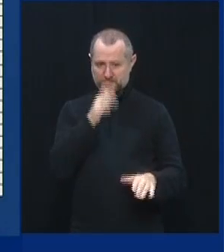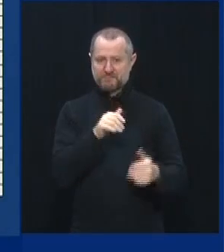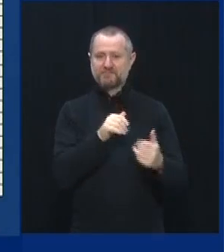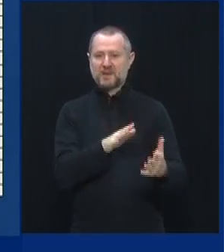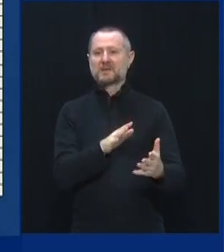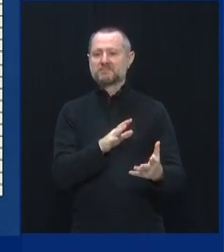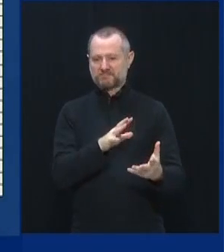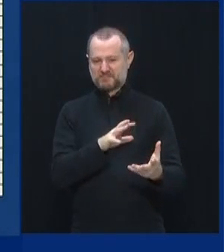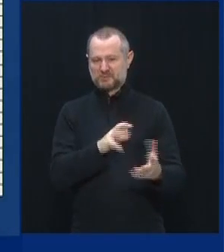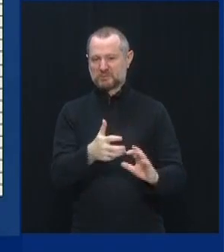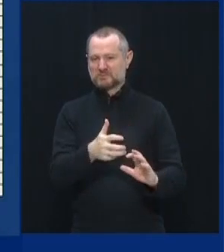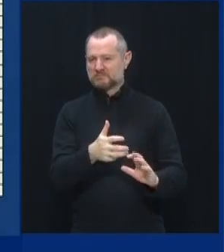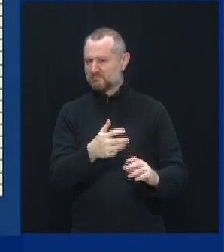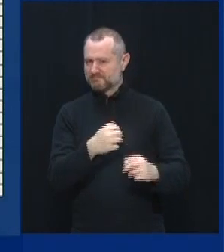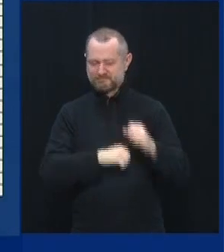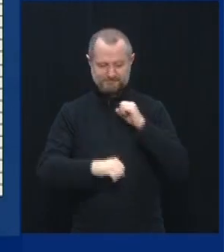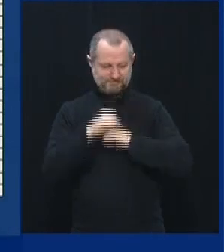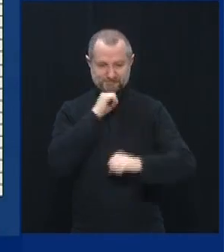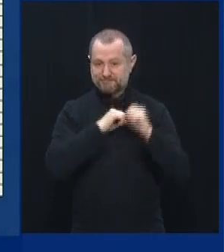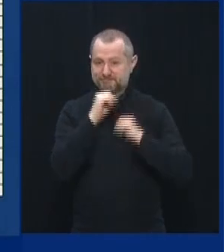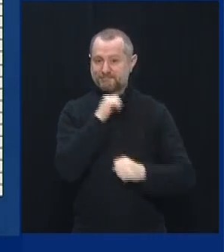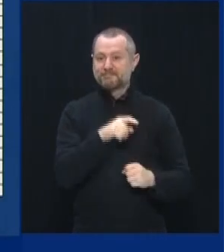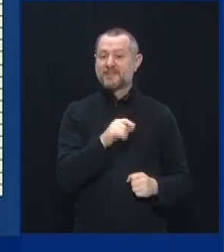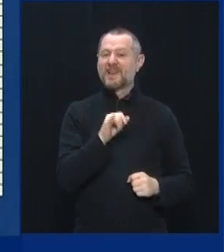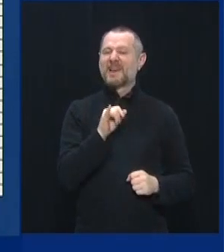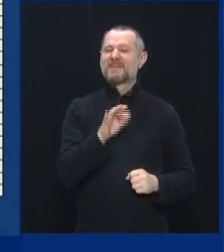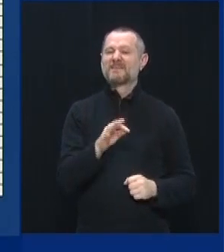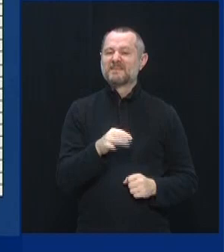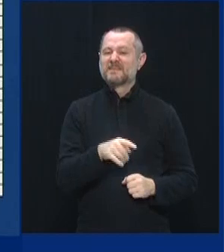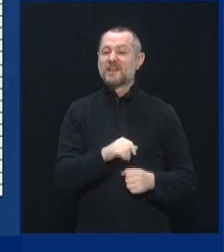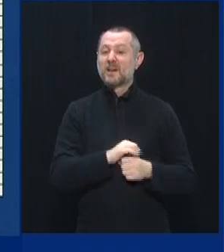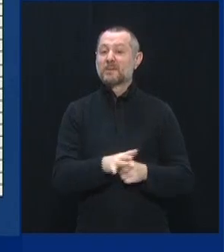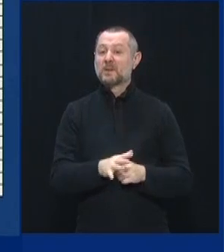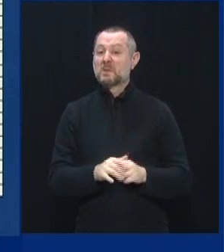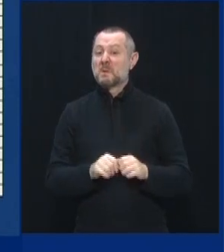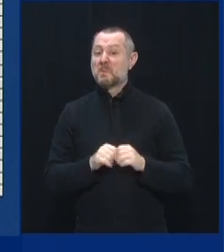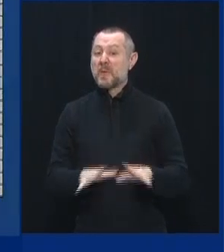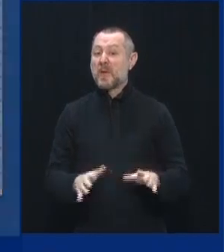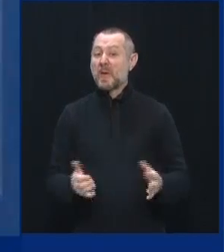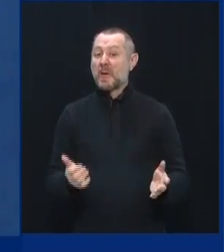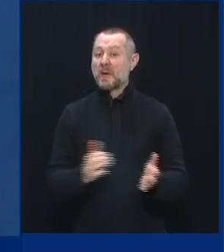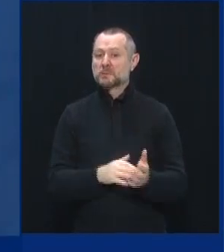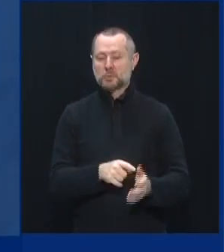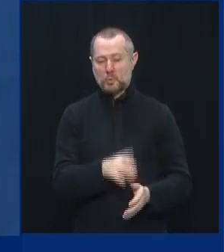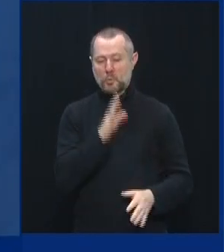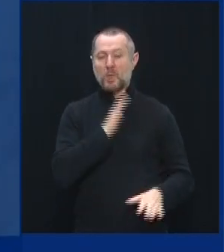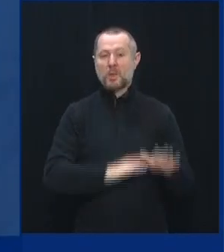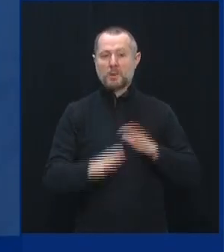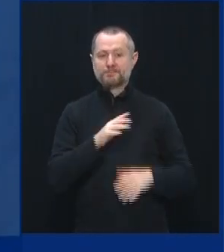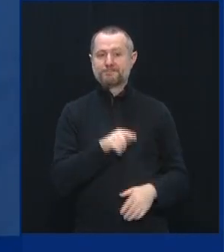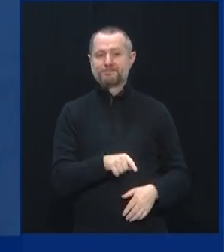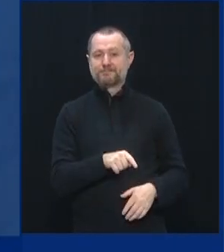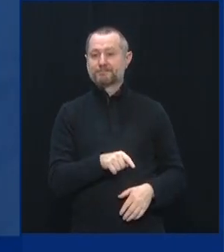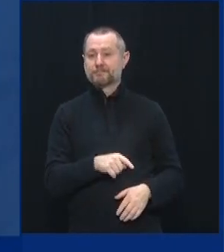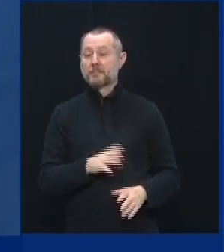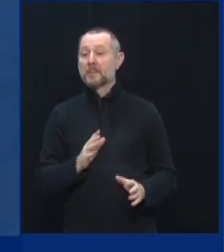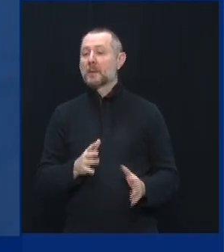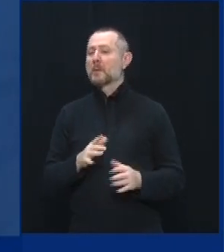THESE WILL BE THE HOSPITALS THAT WILL GET INTO TROUBLE IF WE HAVE